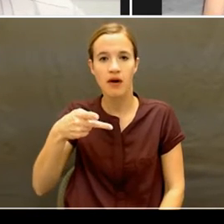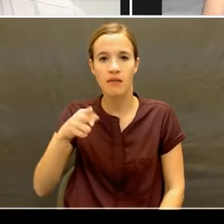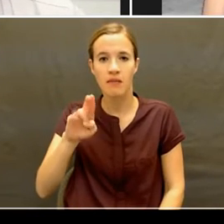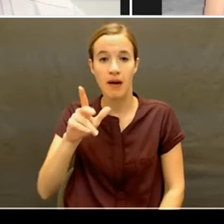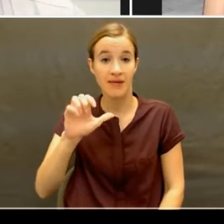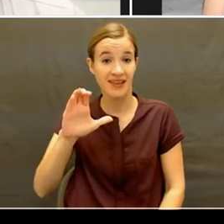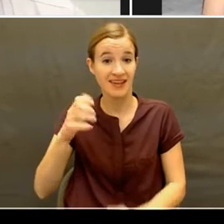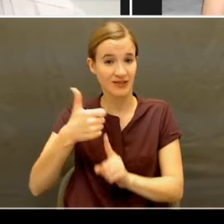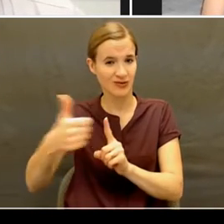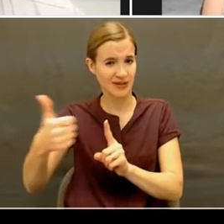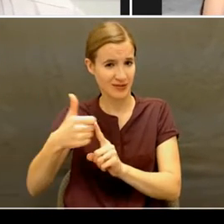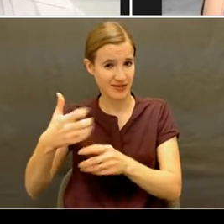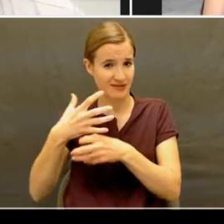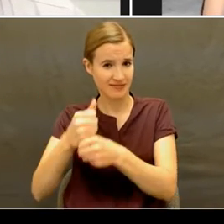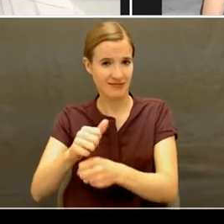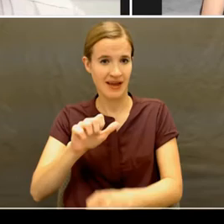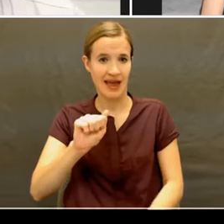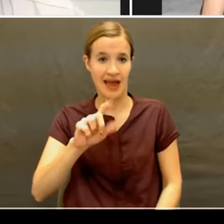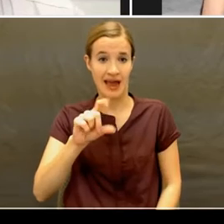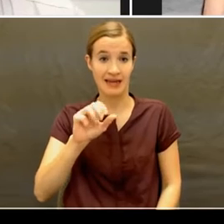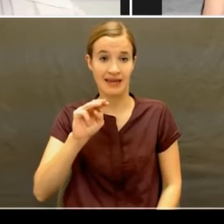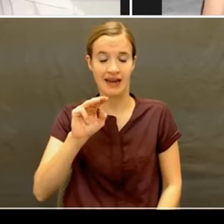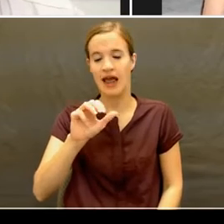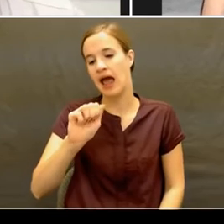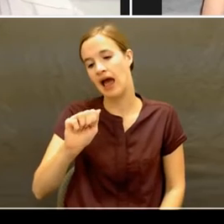transportation started to kind of get there, we had the ADA.